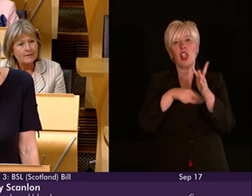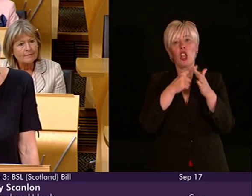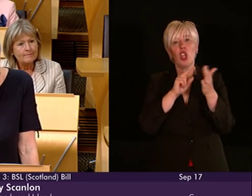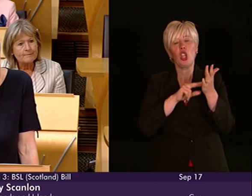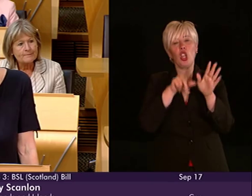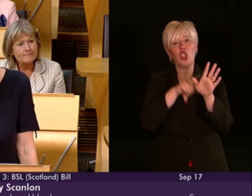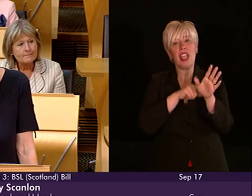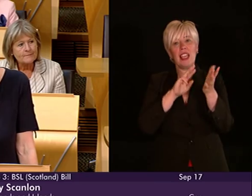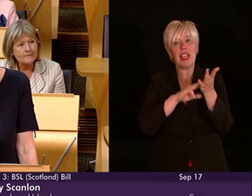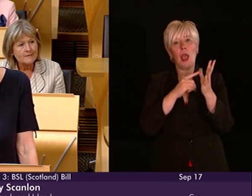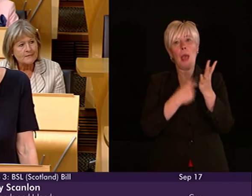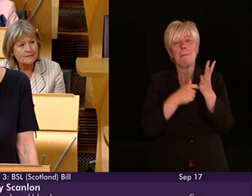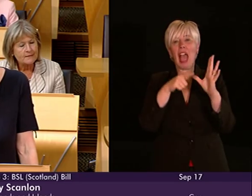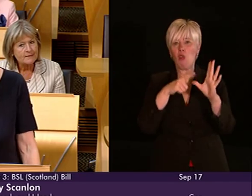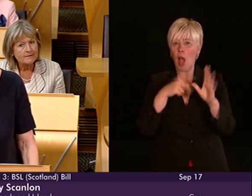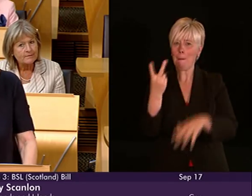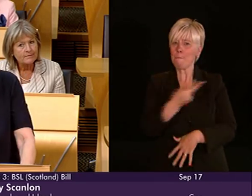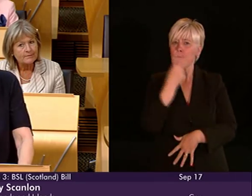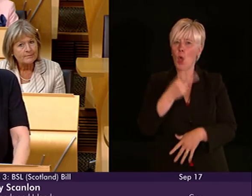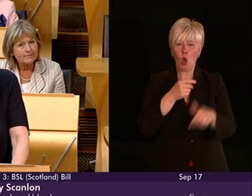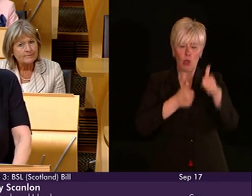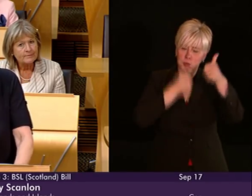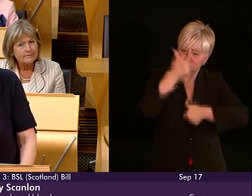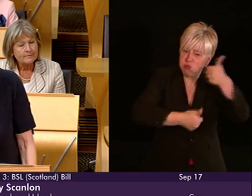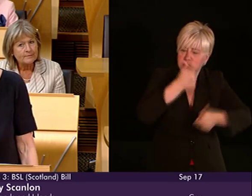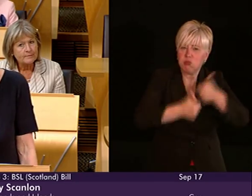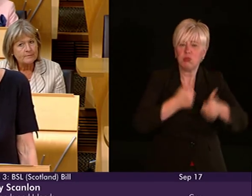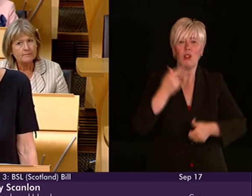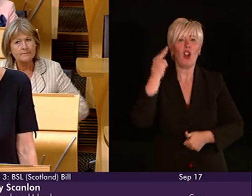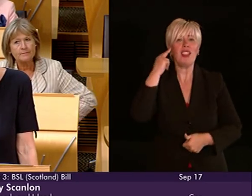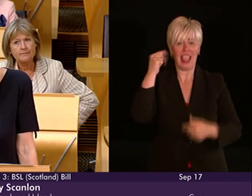for their excellent work on behalf of deaf people.